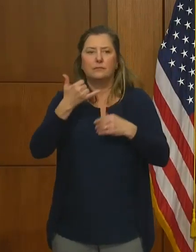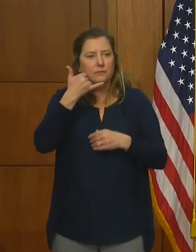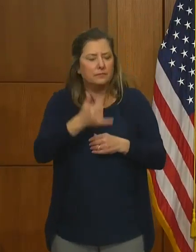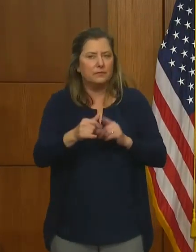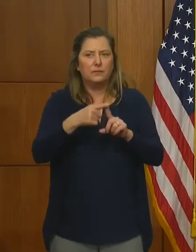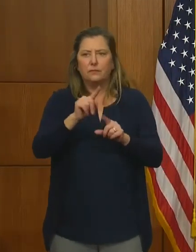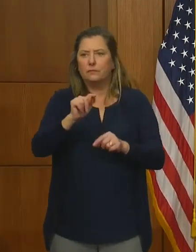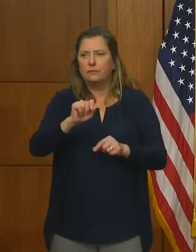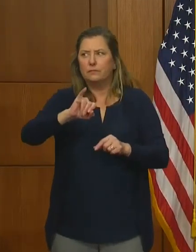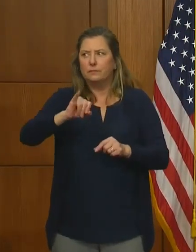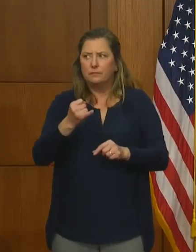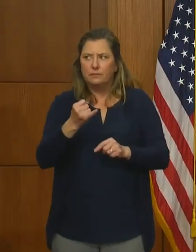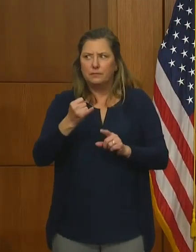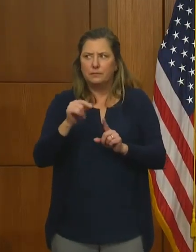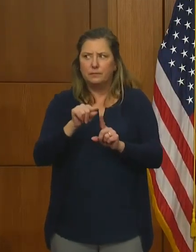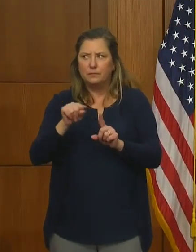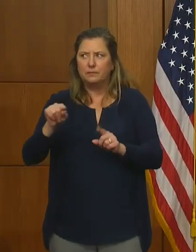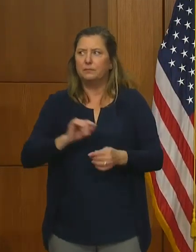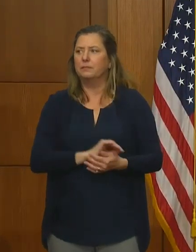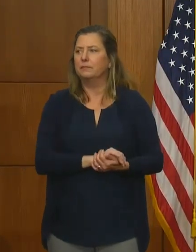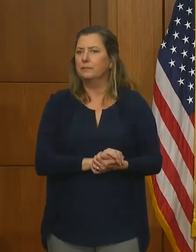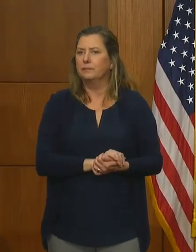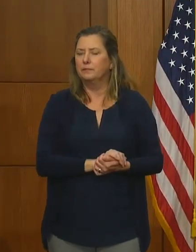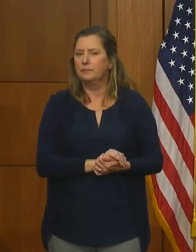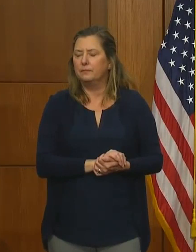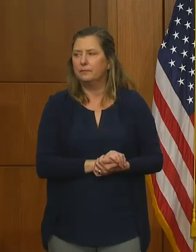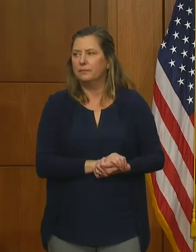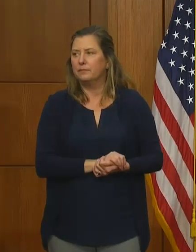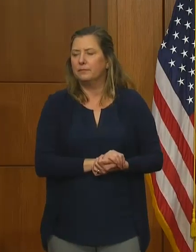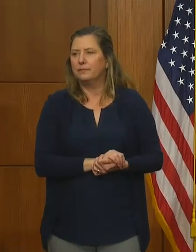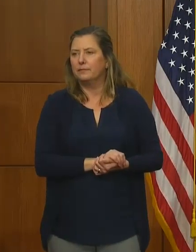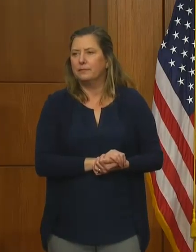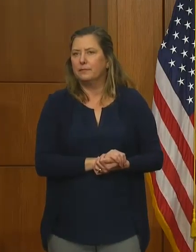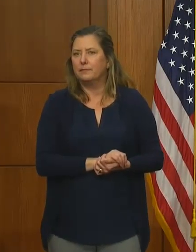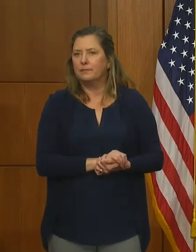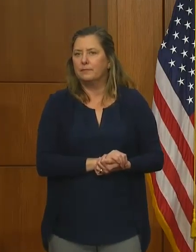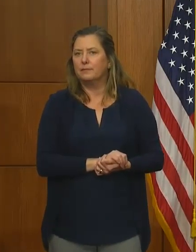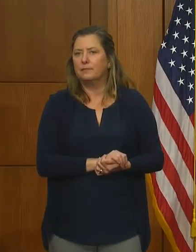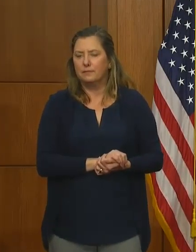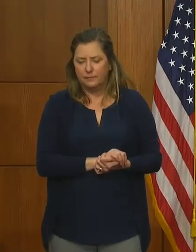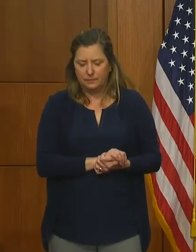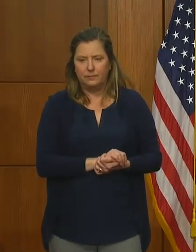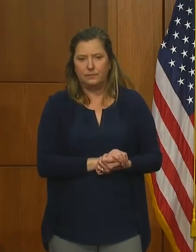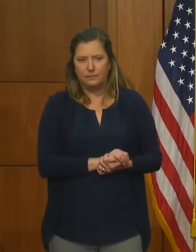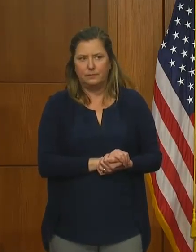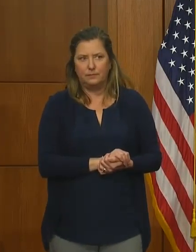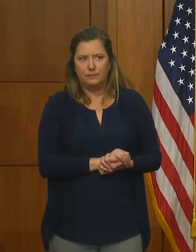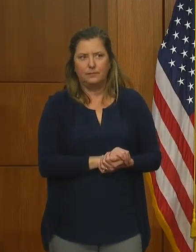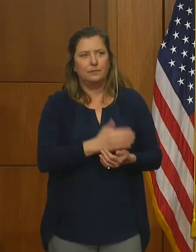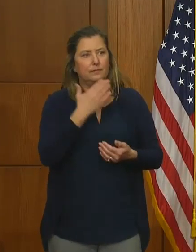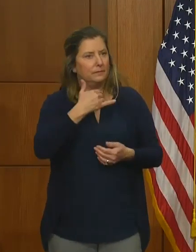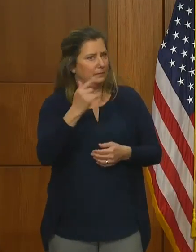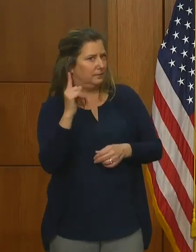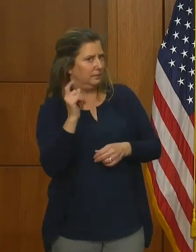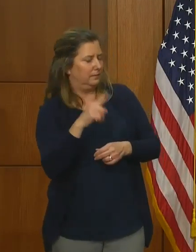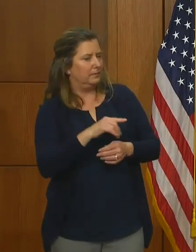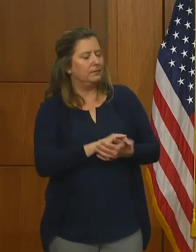MORE PEOPLE. THE QUESTION WILL